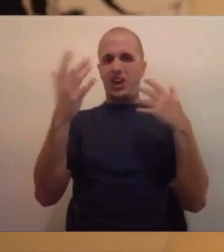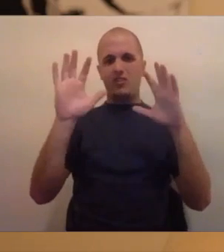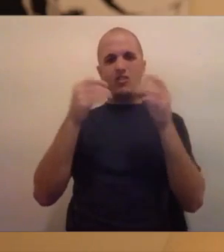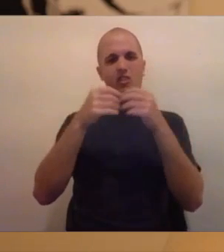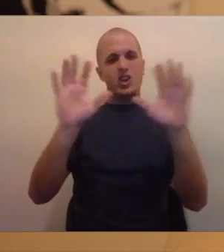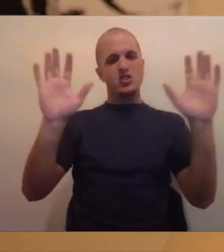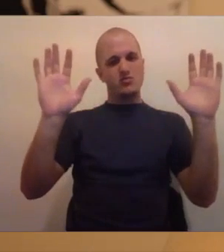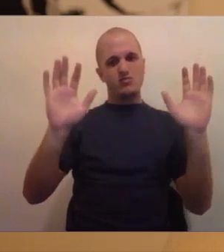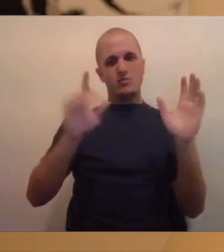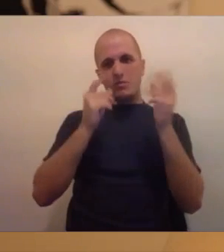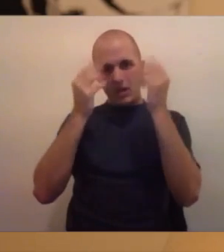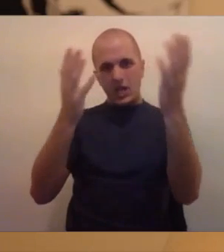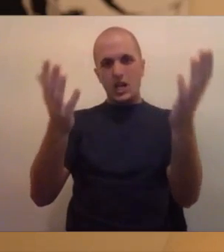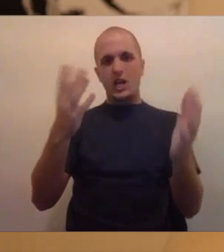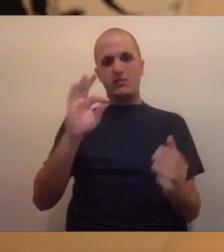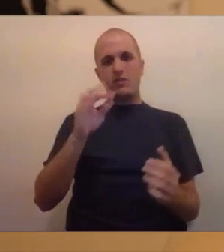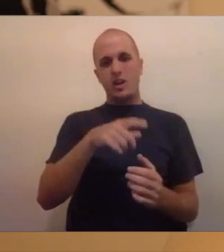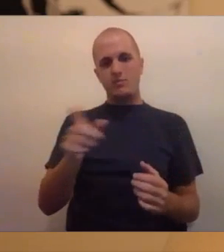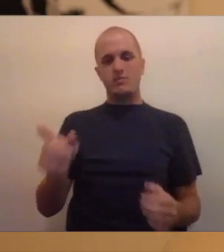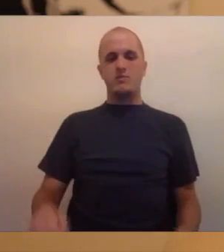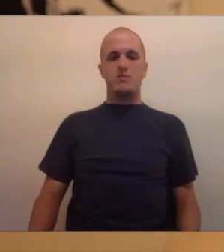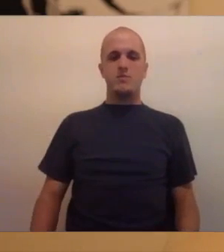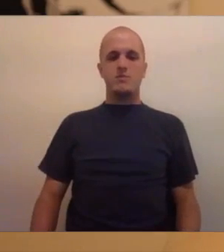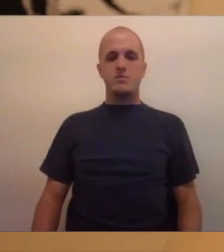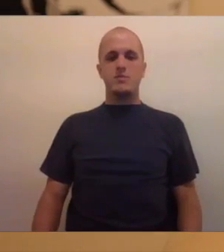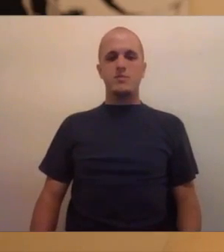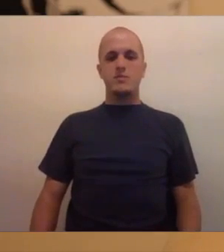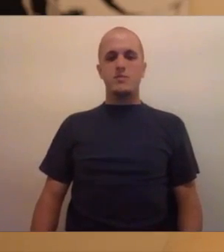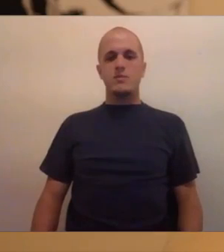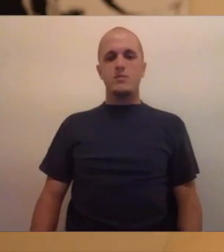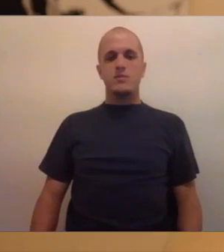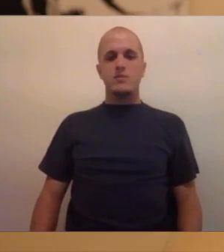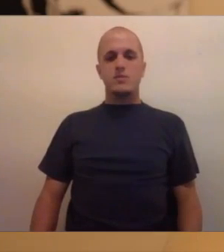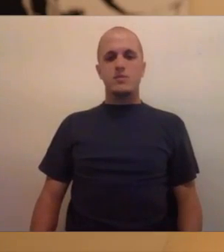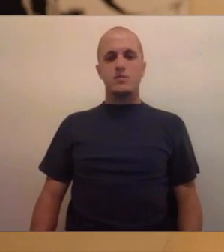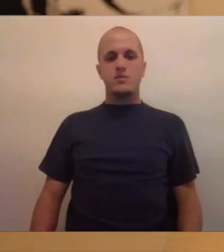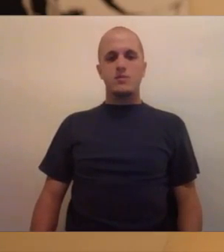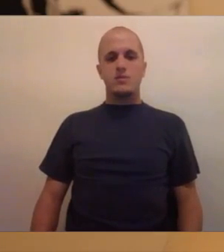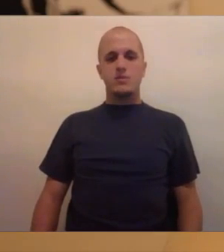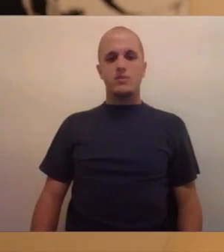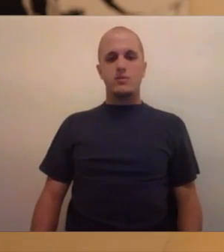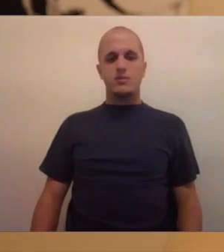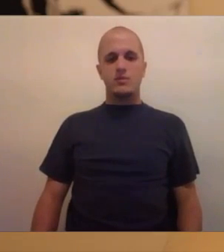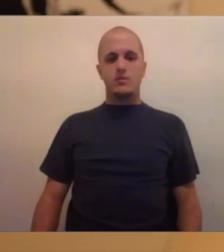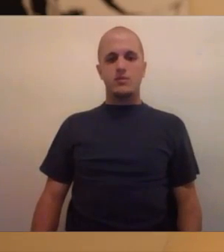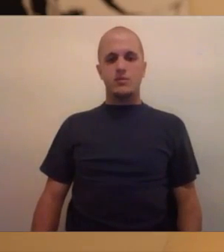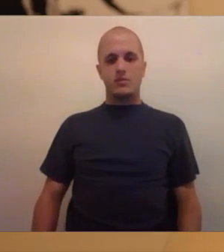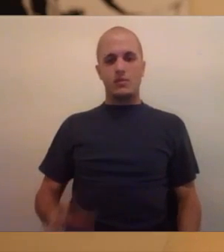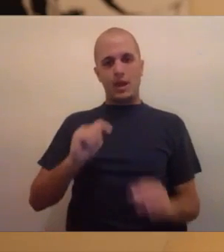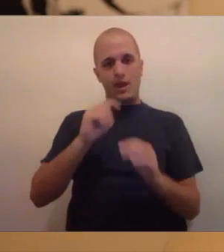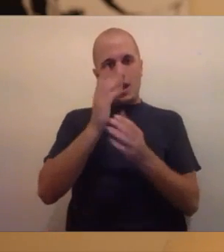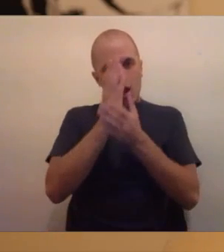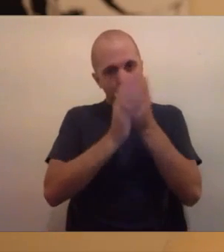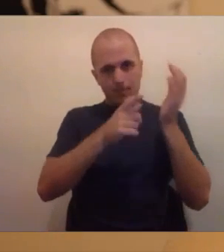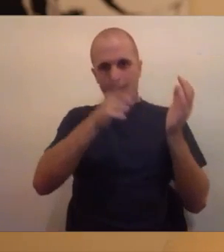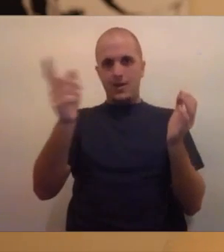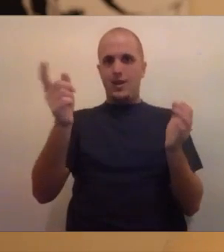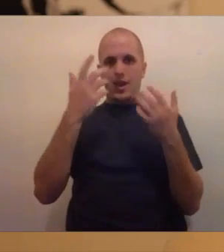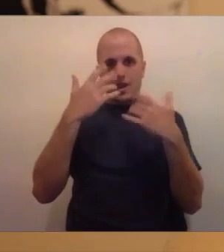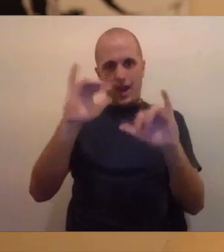Unfortunately, they lost it. Many of them, they